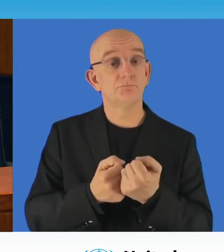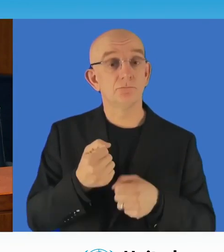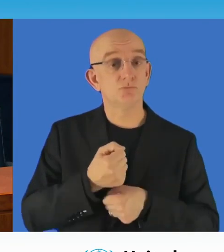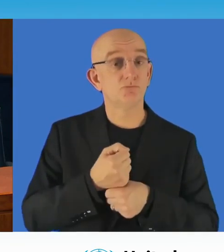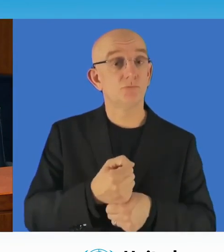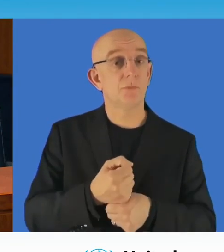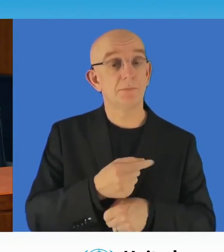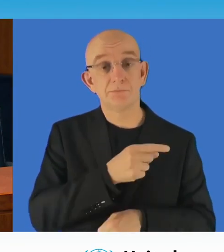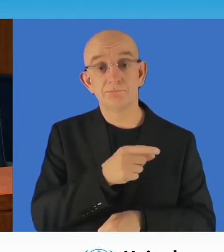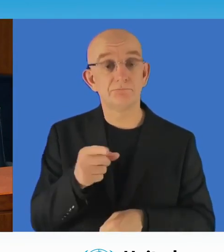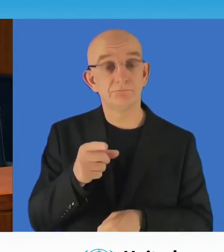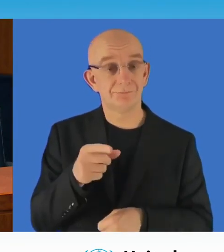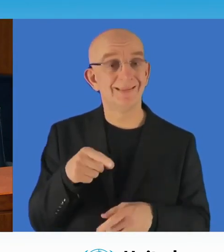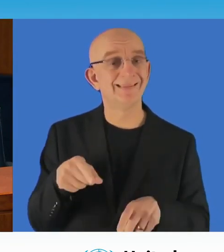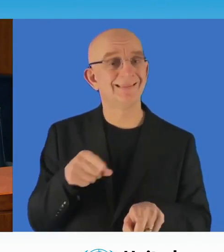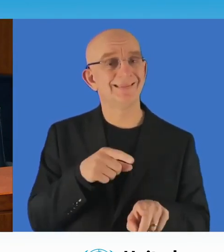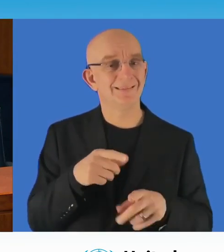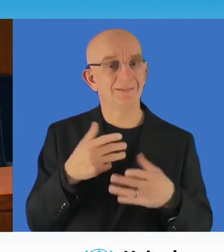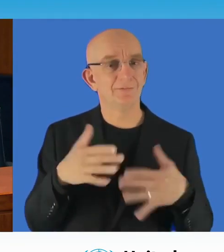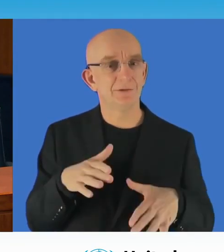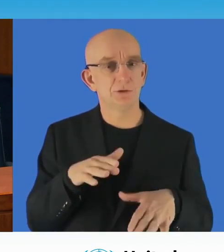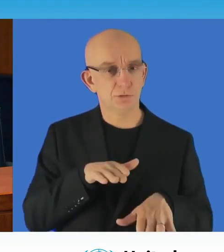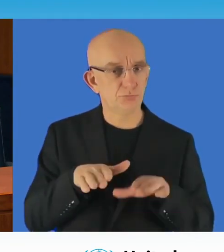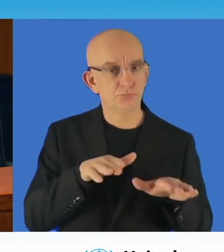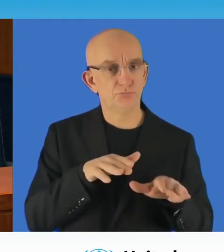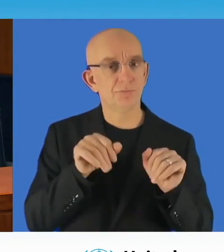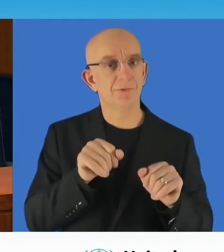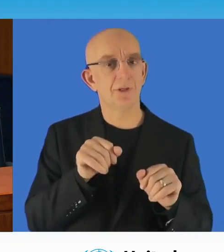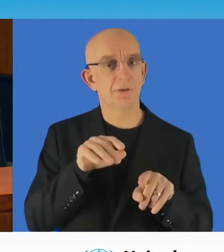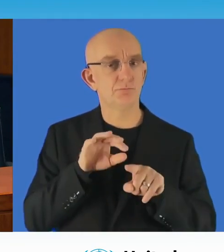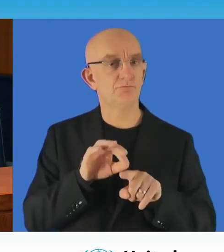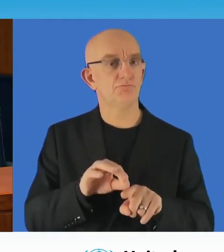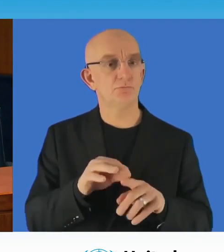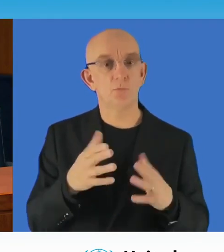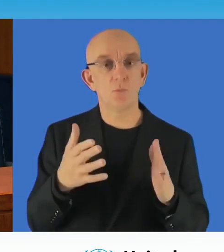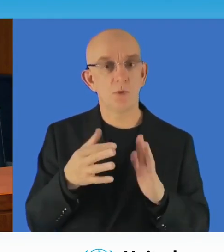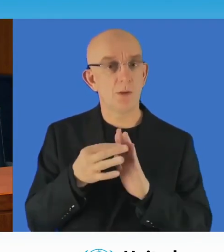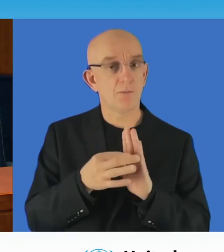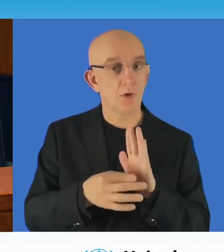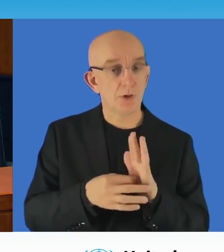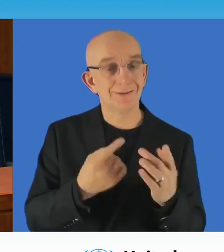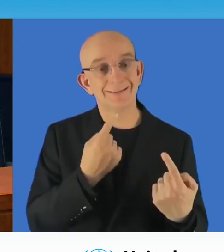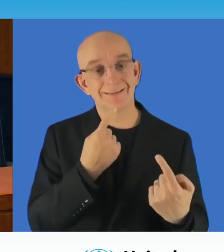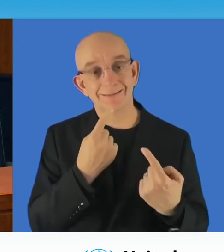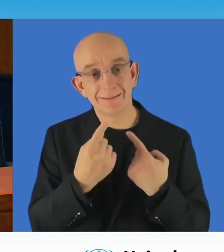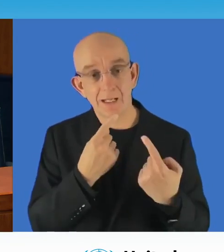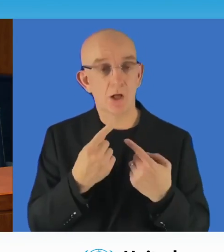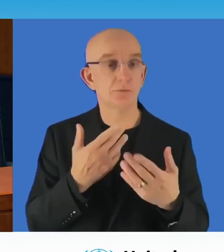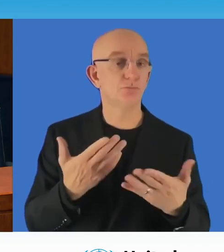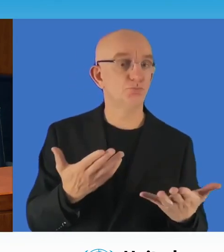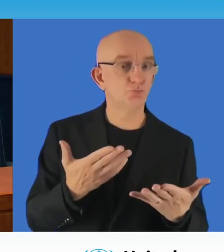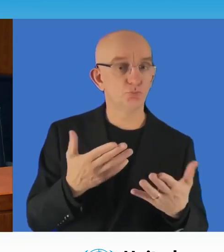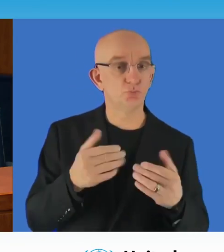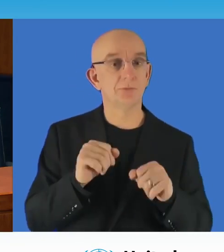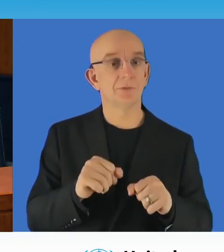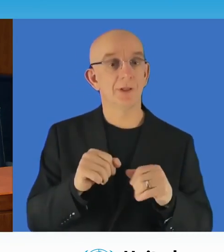D database uh system has been established and the data apply for better planning and better support